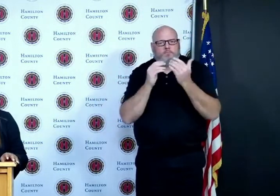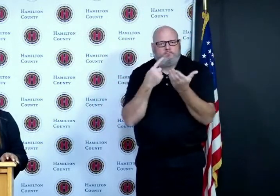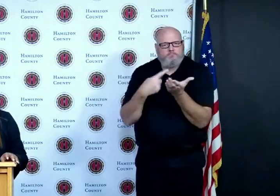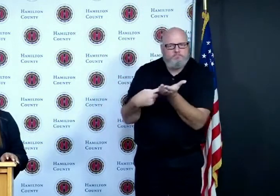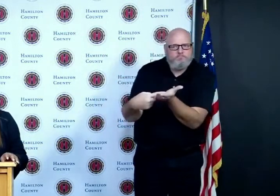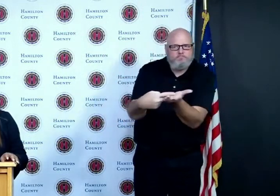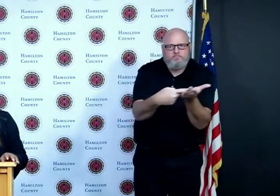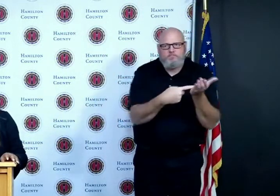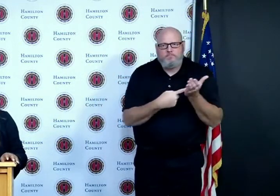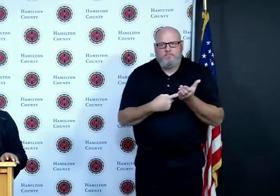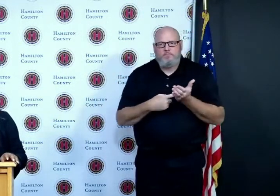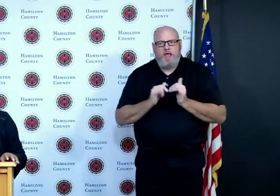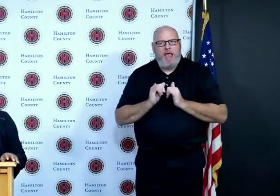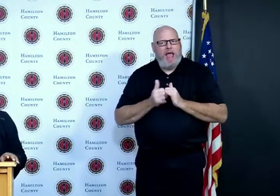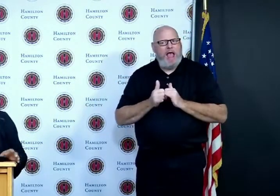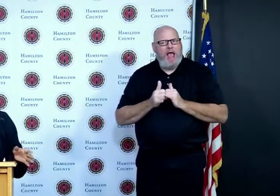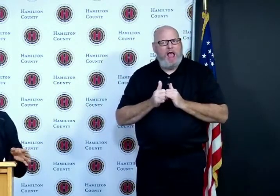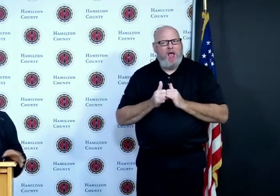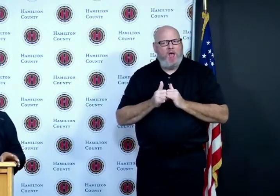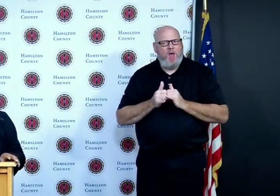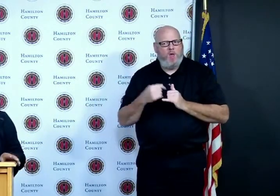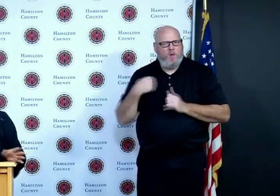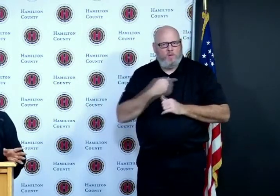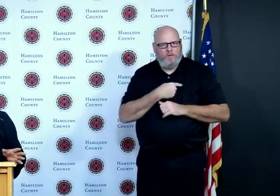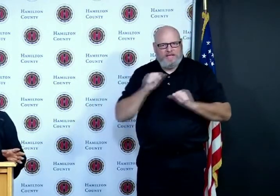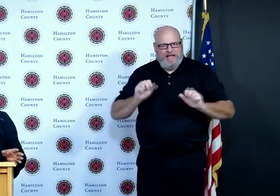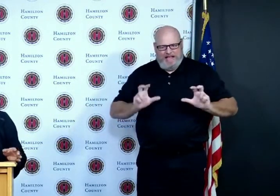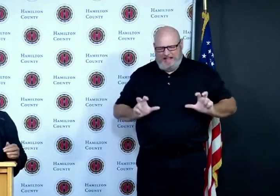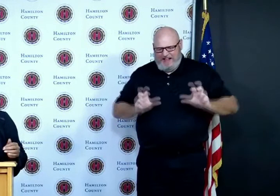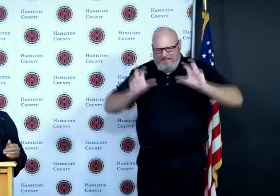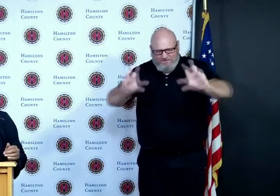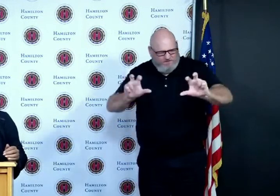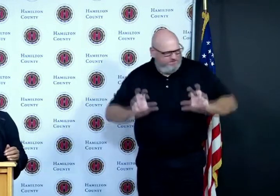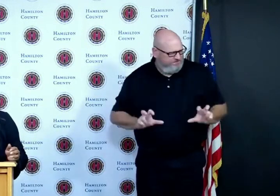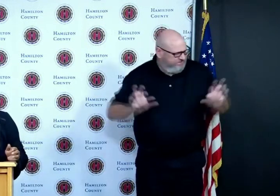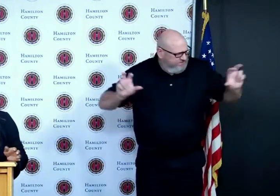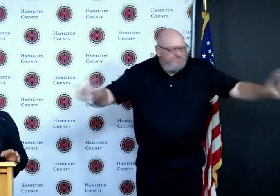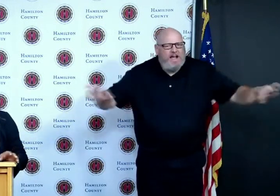how do we make sure that we've got affordable housing county wide how do we invest in the right